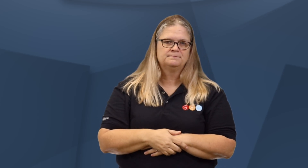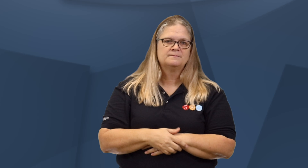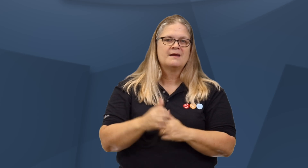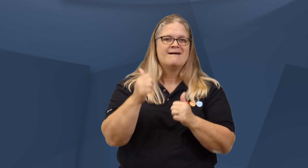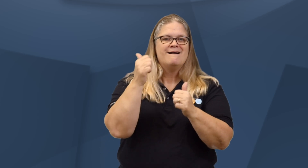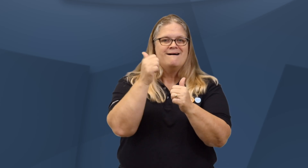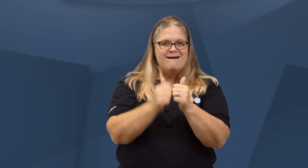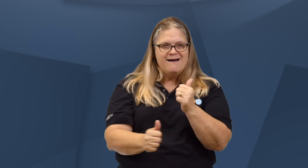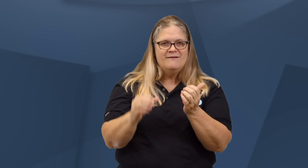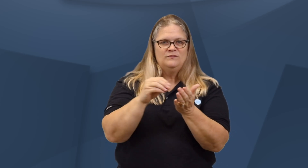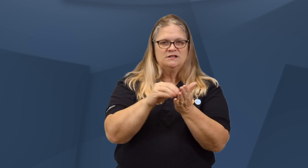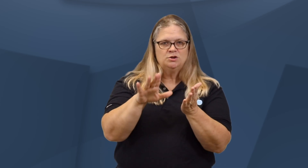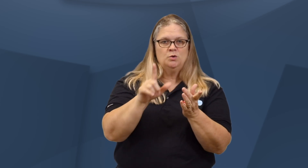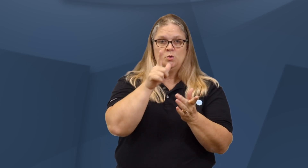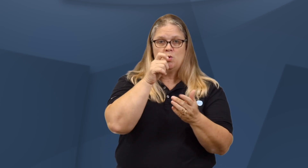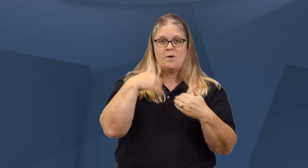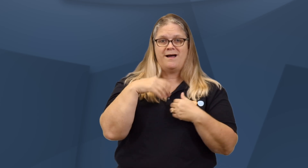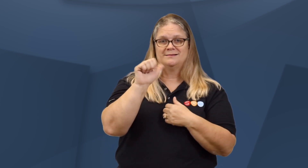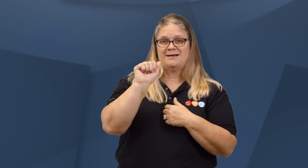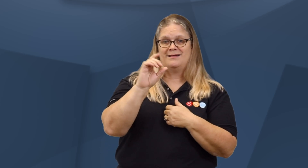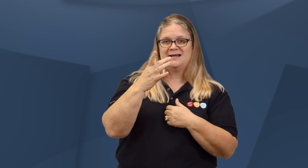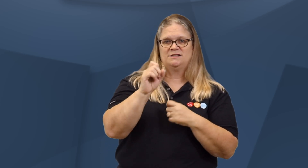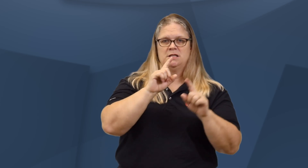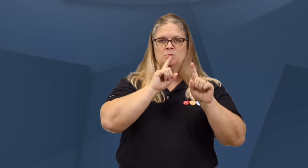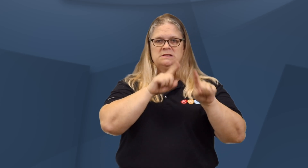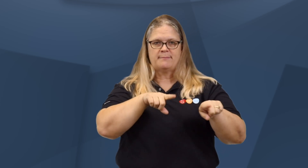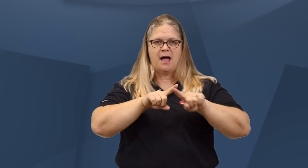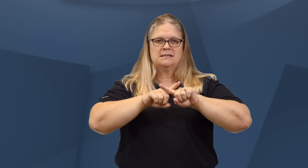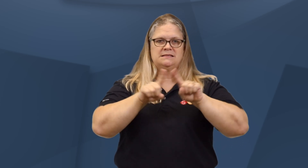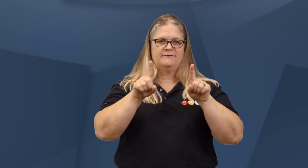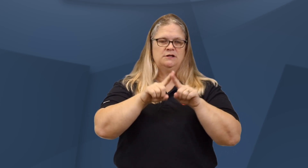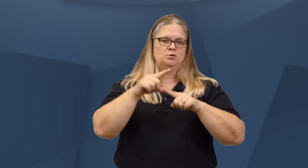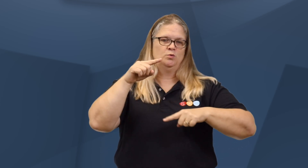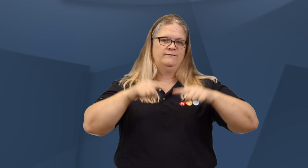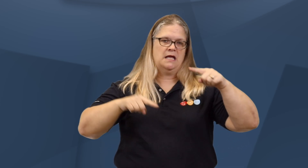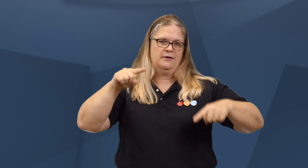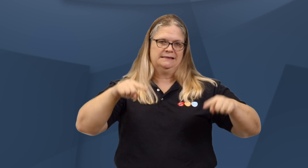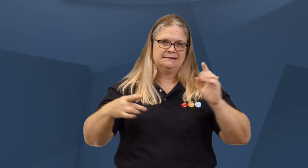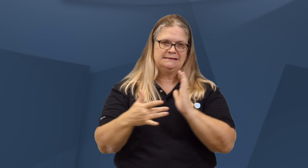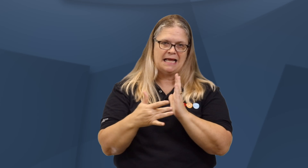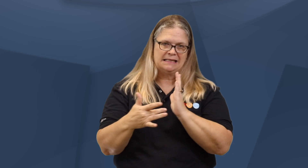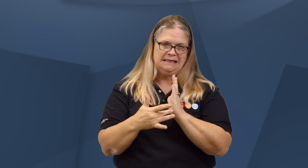Every student who has ADHD responds differently to different techniques.